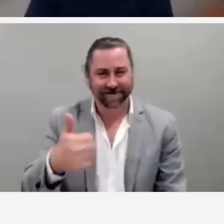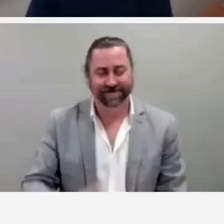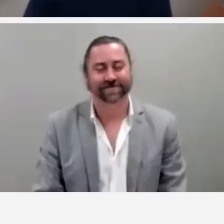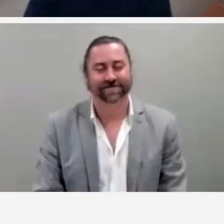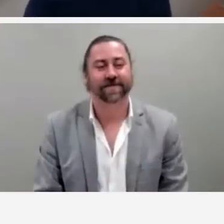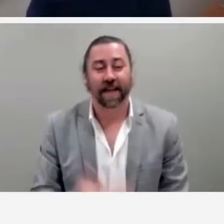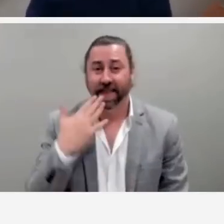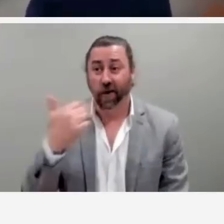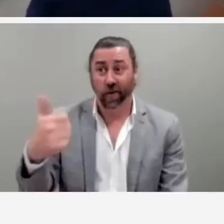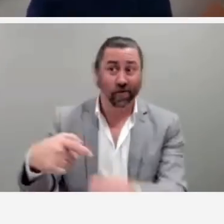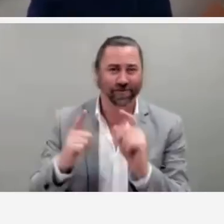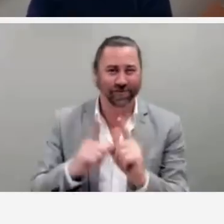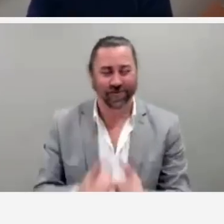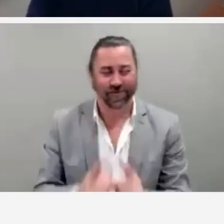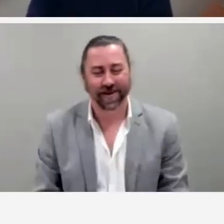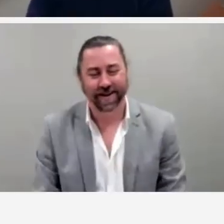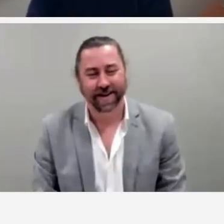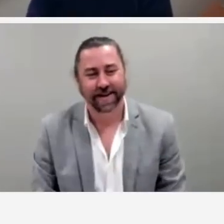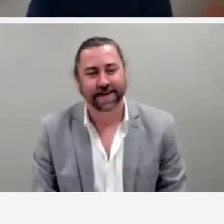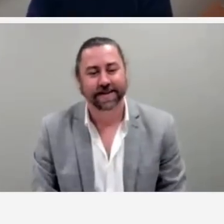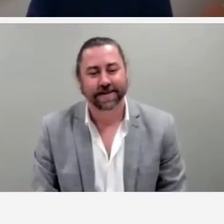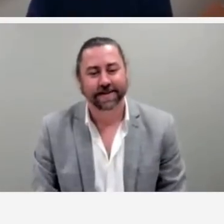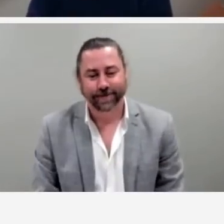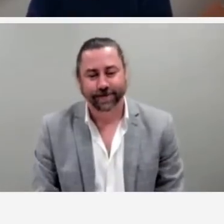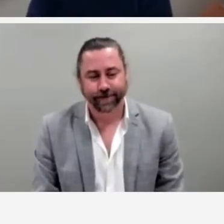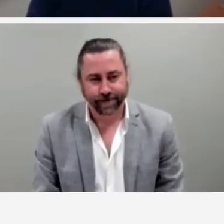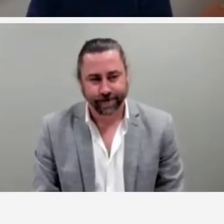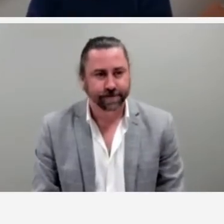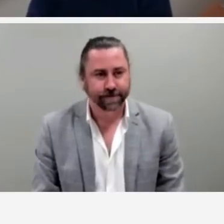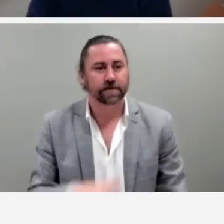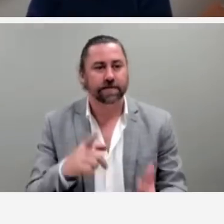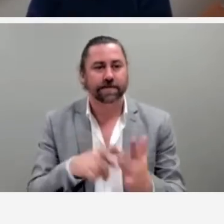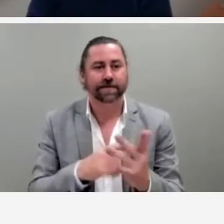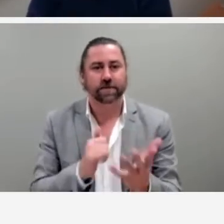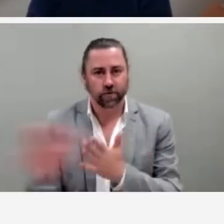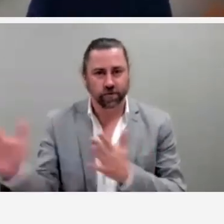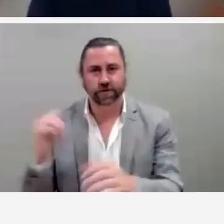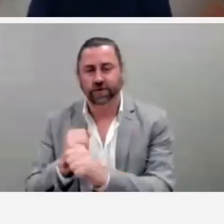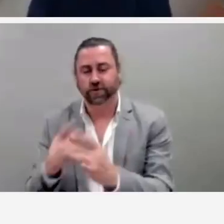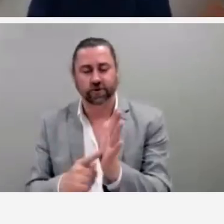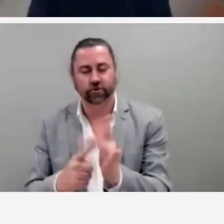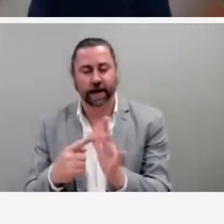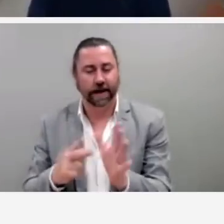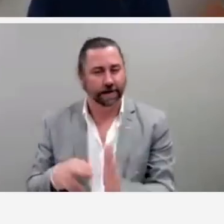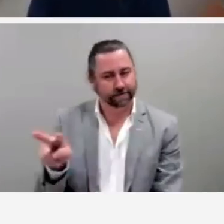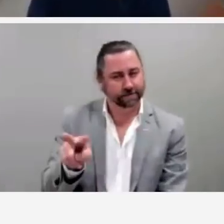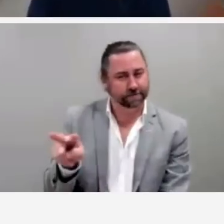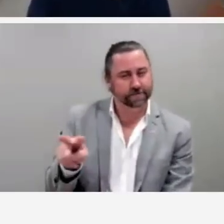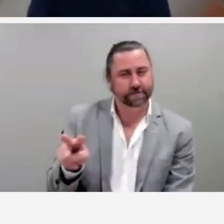Sorry. That missed the screen so I can't read out their name. Okay. Josh and Gillian this questioner has assigned this to you.